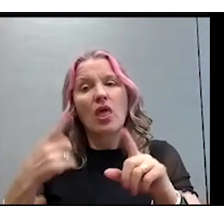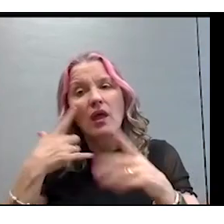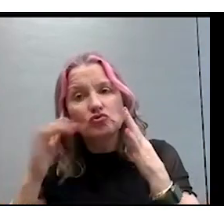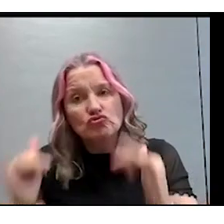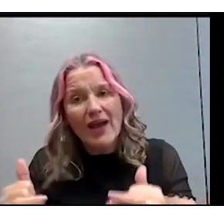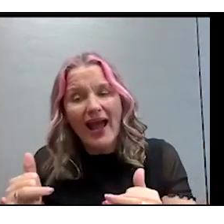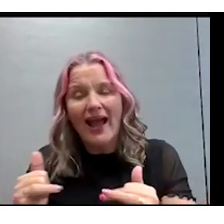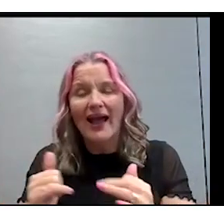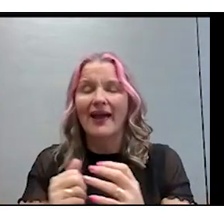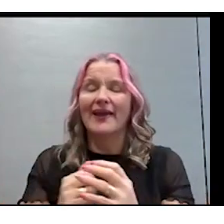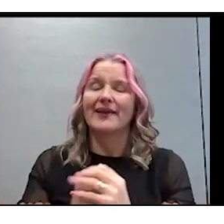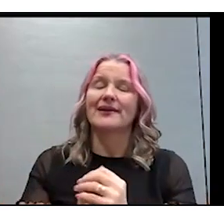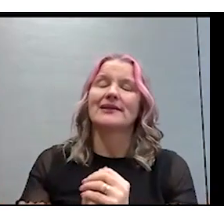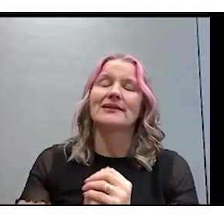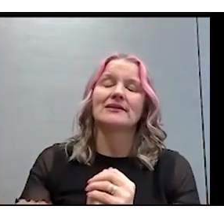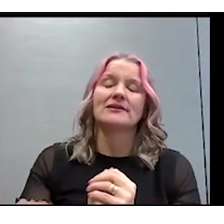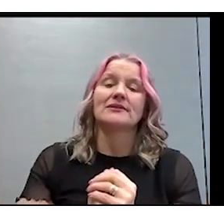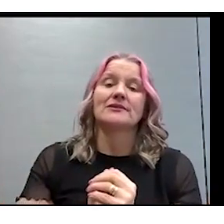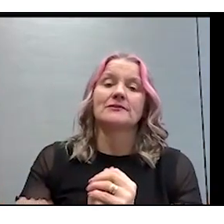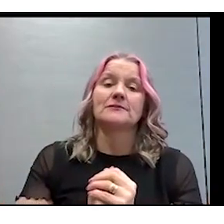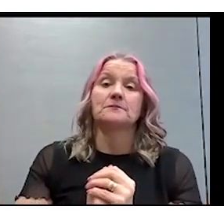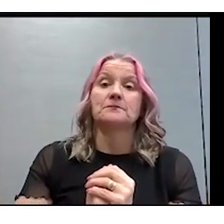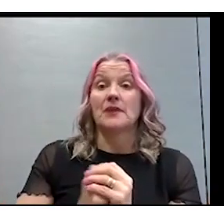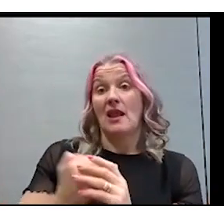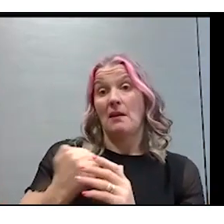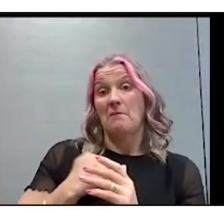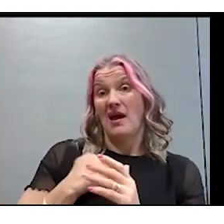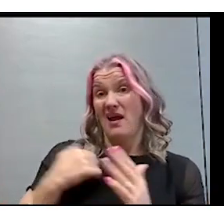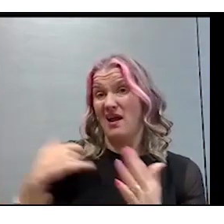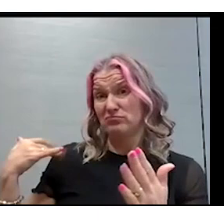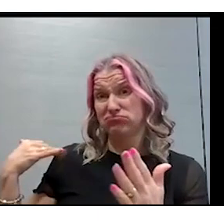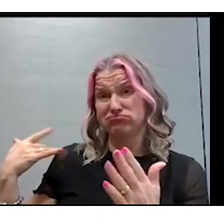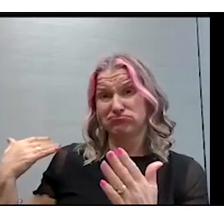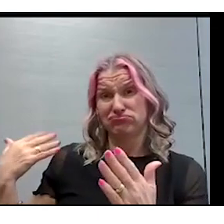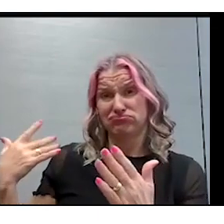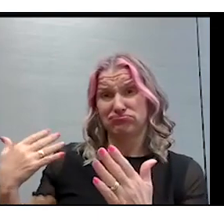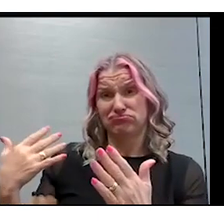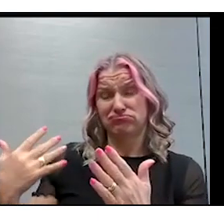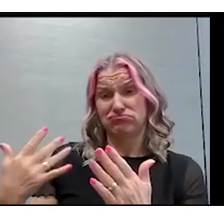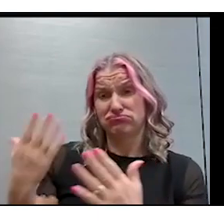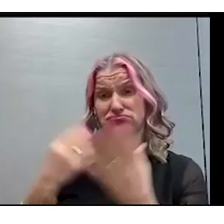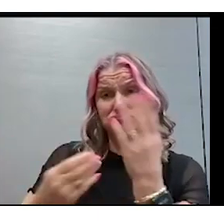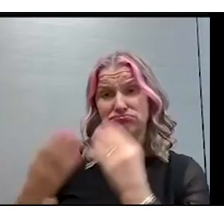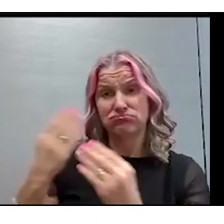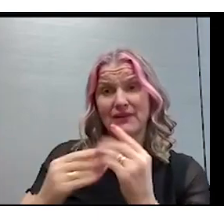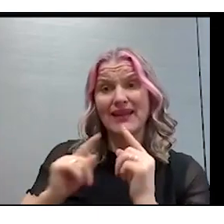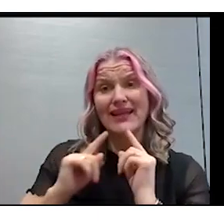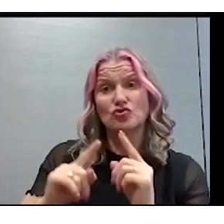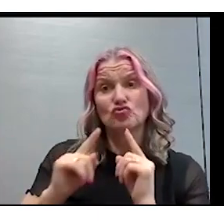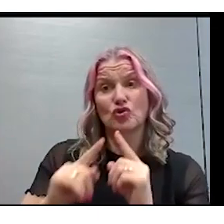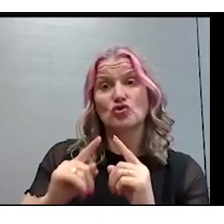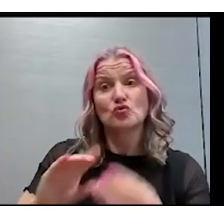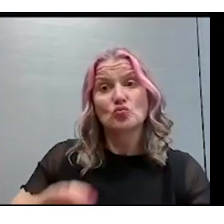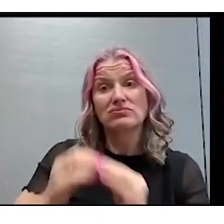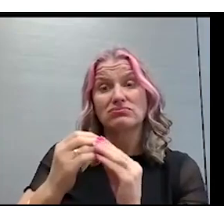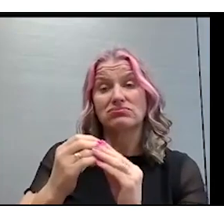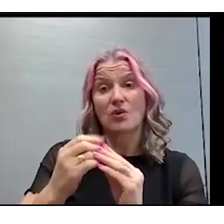And in my in my journey with this, like the, the instructions we wrote 12 months ago, we're very,